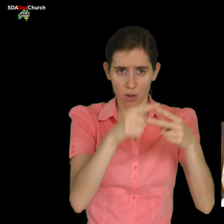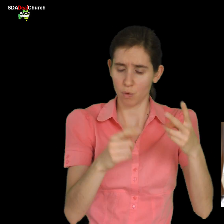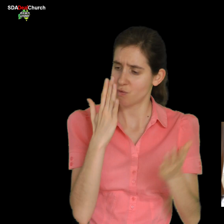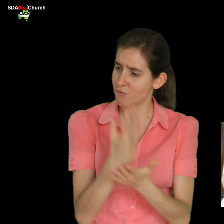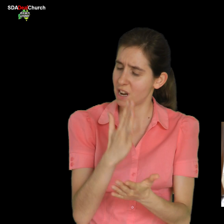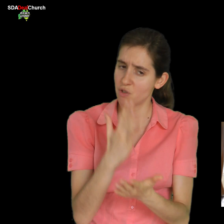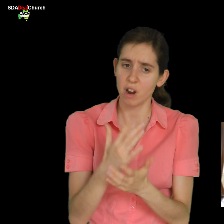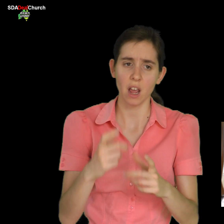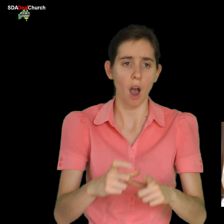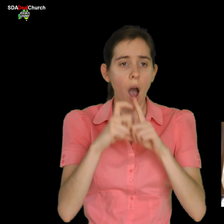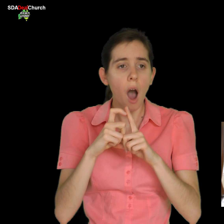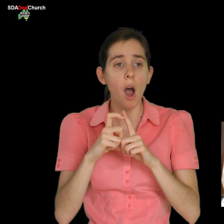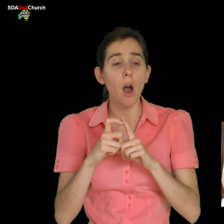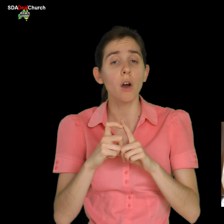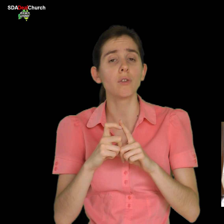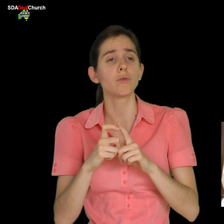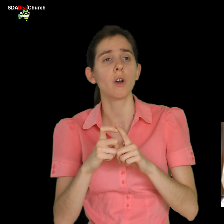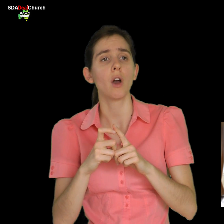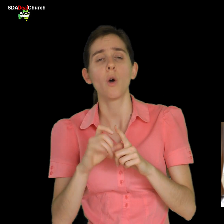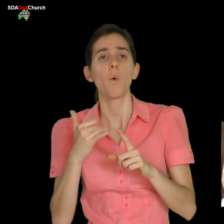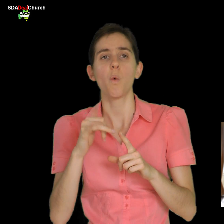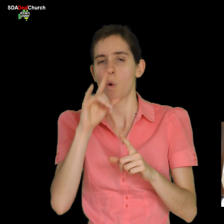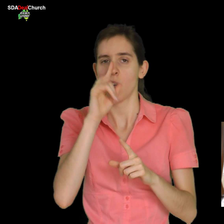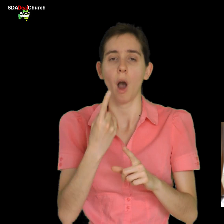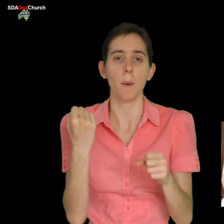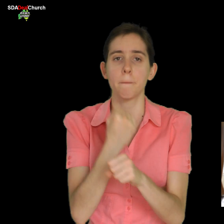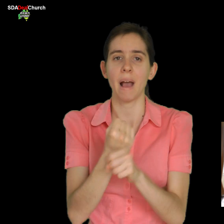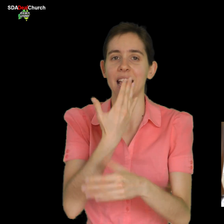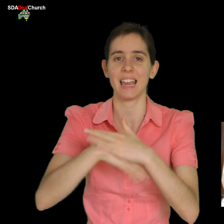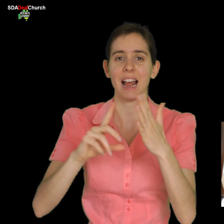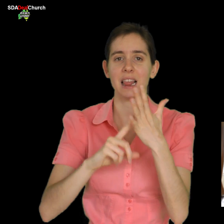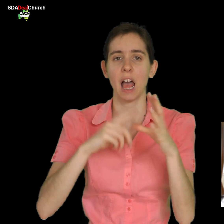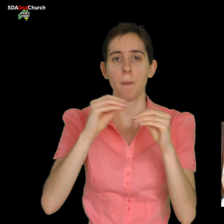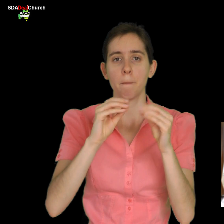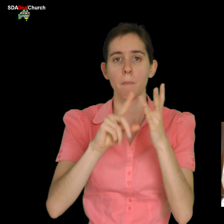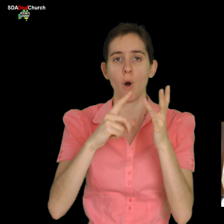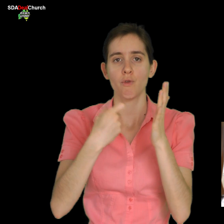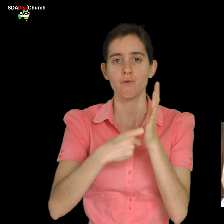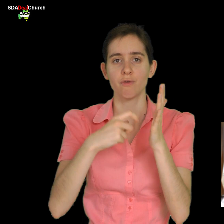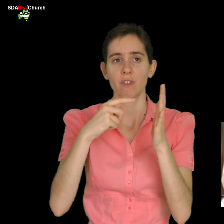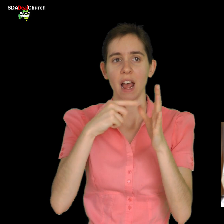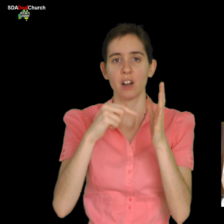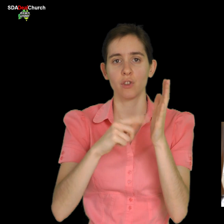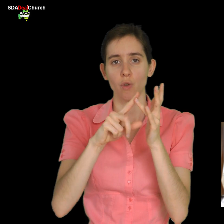or impossible to synthesise in the laboratory. They are even harder to form